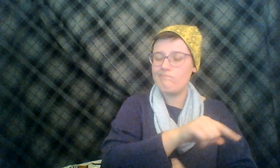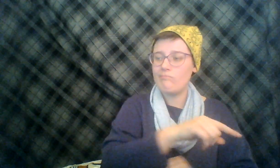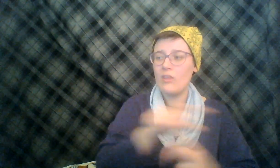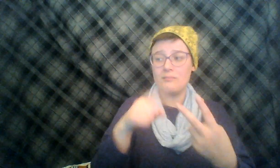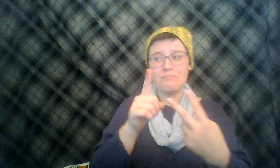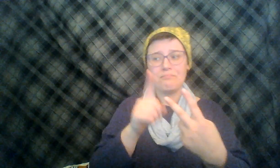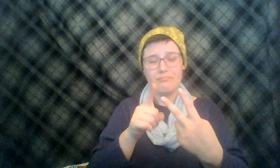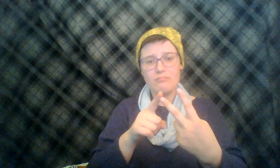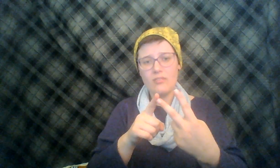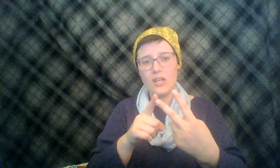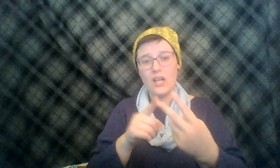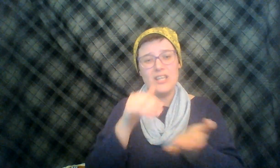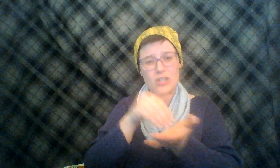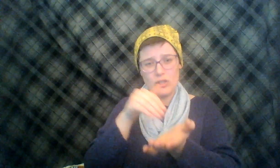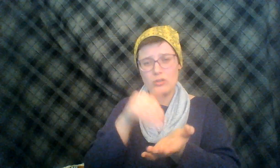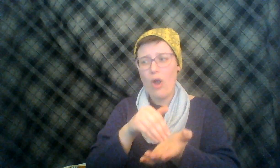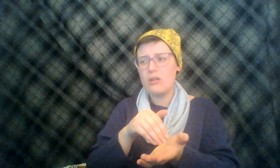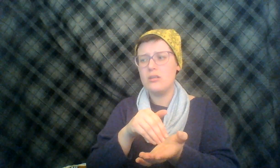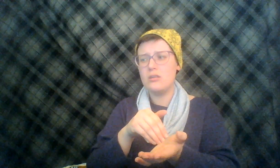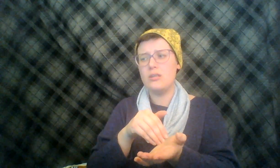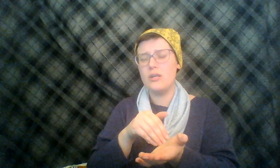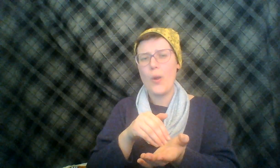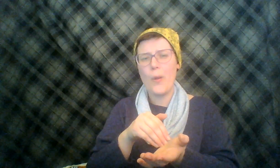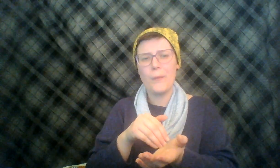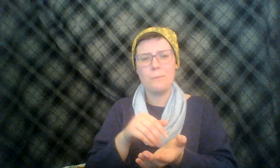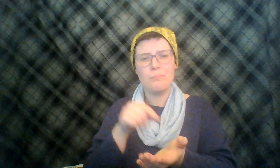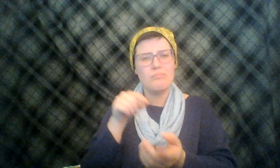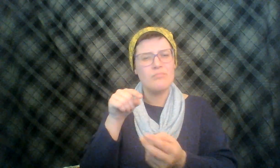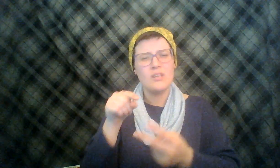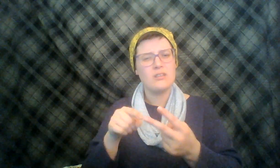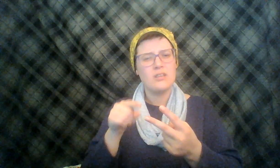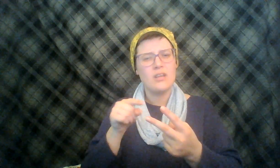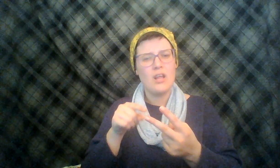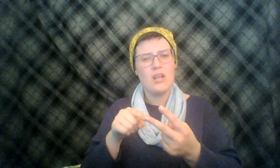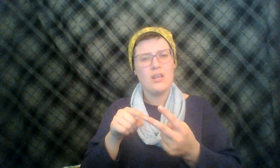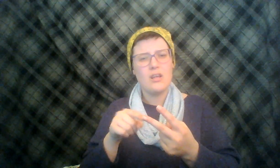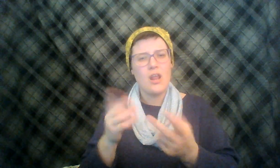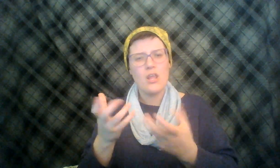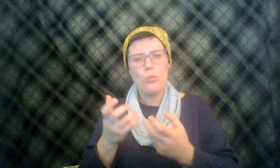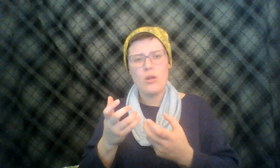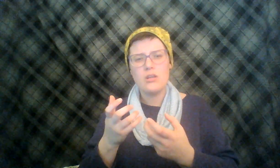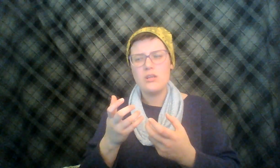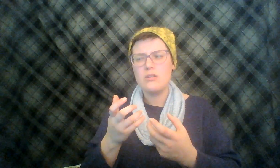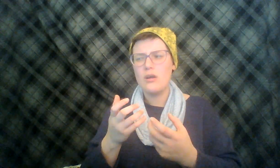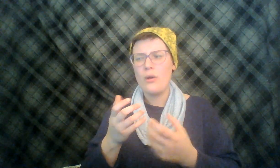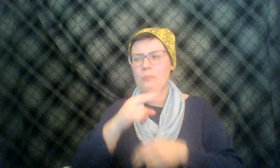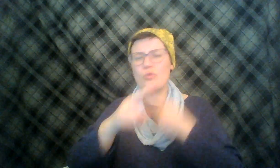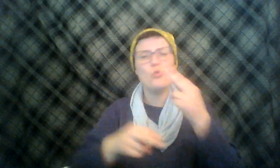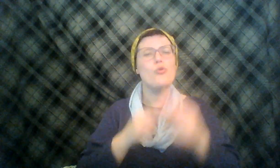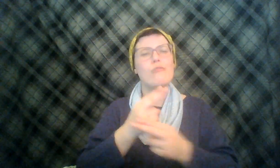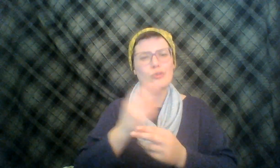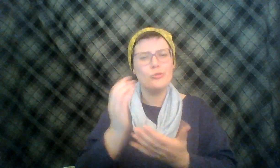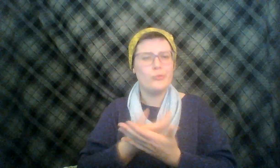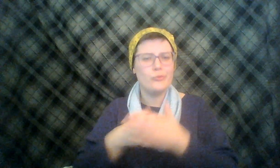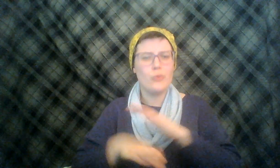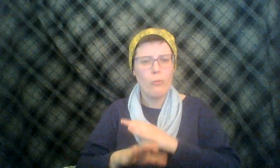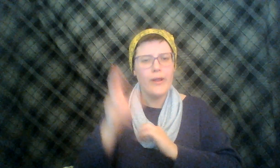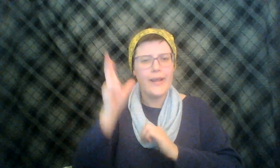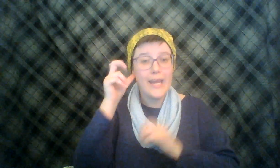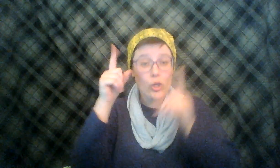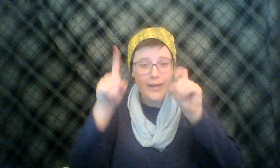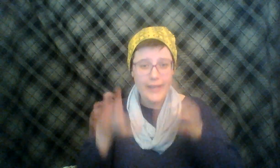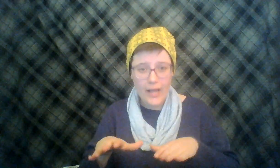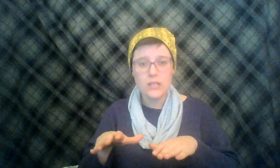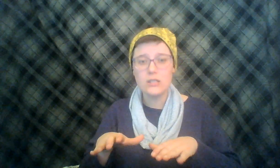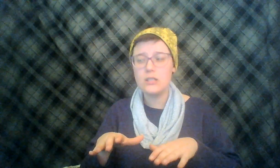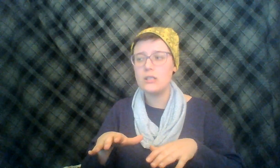and White is the doctor who pushed for universal newborn hearing screenings